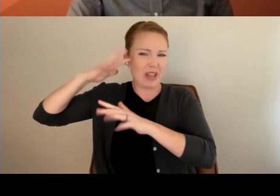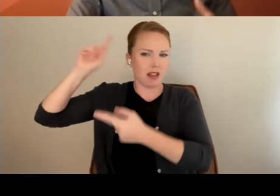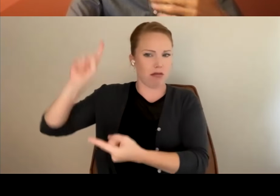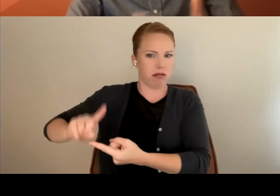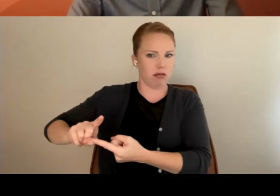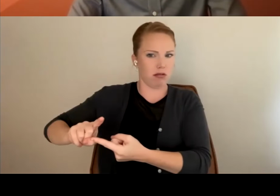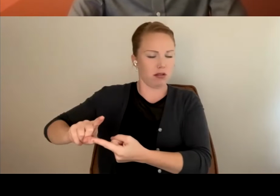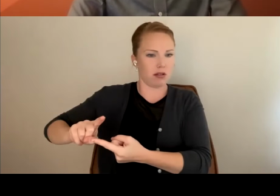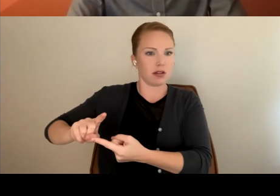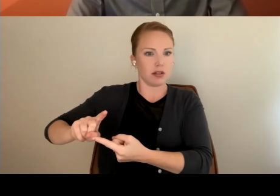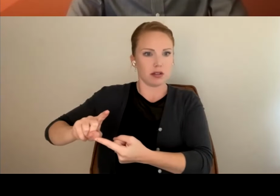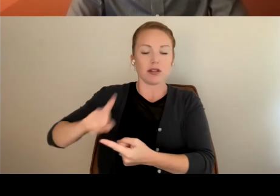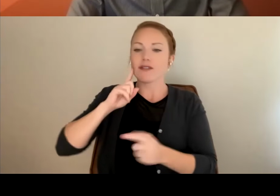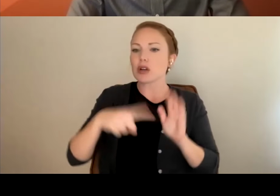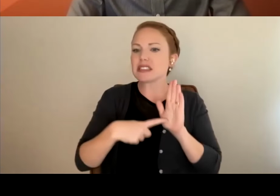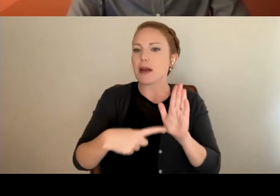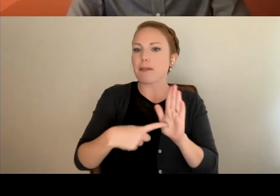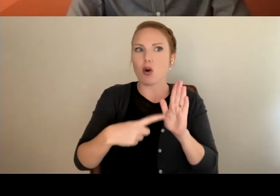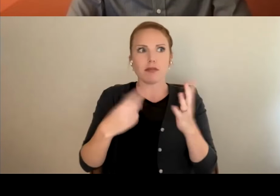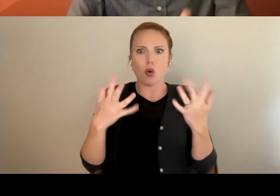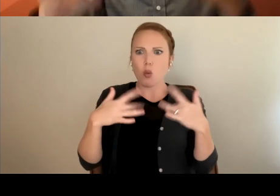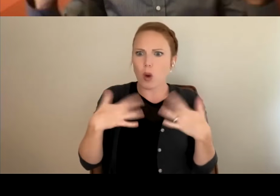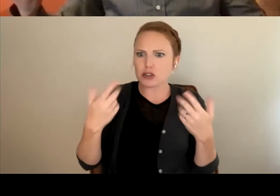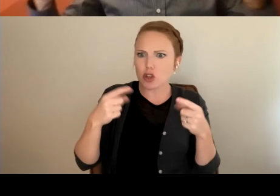think about this in terms of what's actually going on when we perceive something, we're